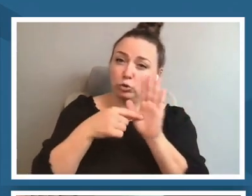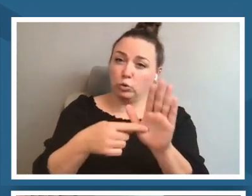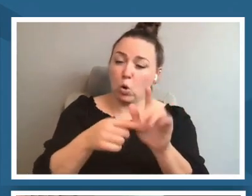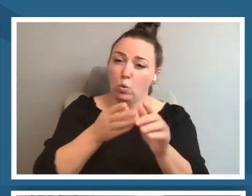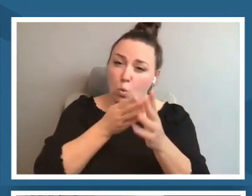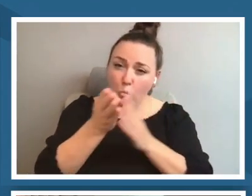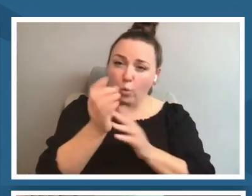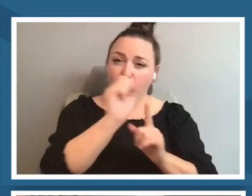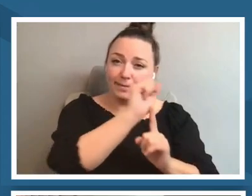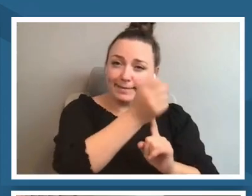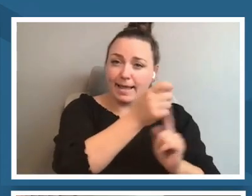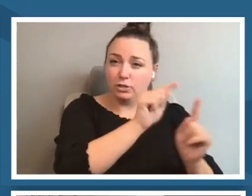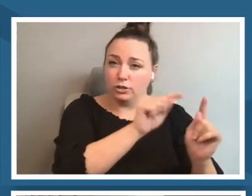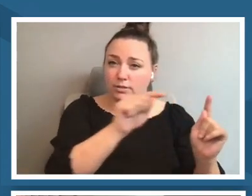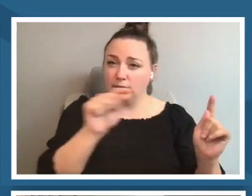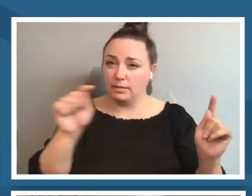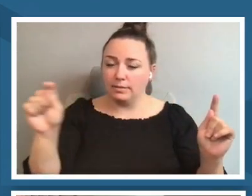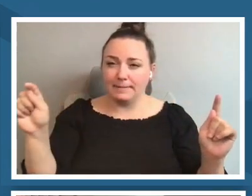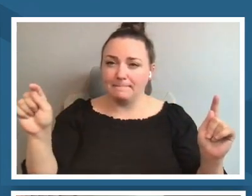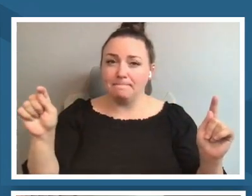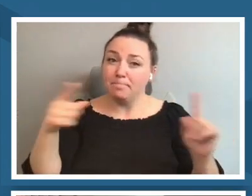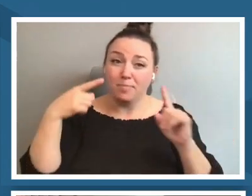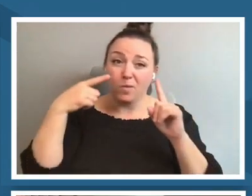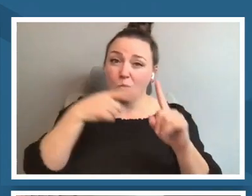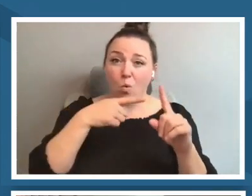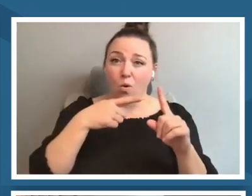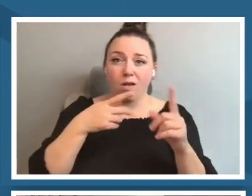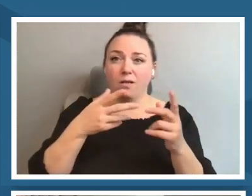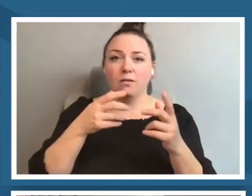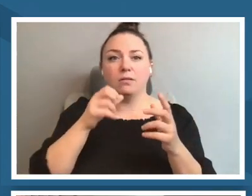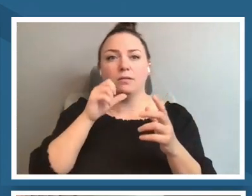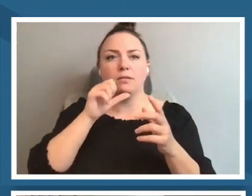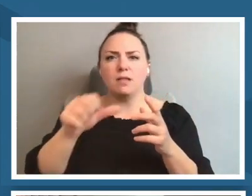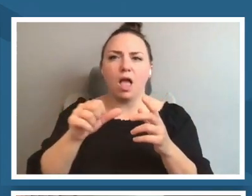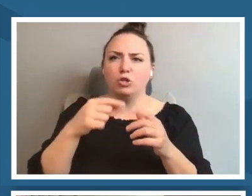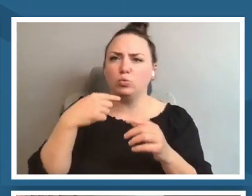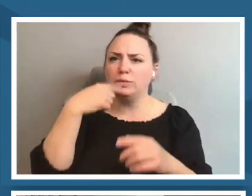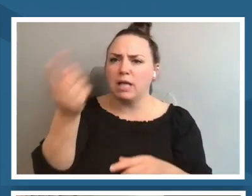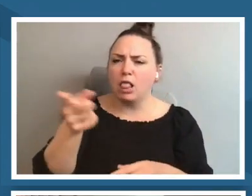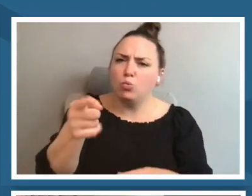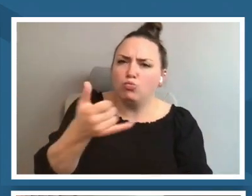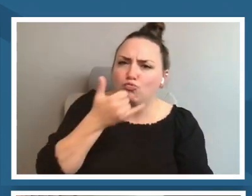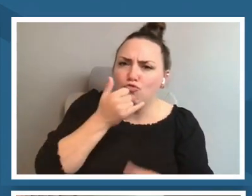point is not to point out what they got